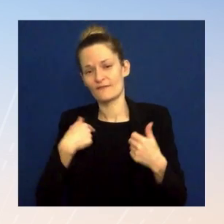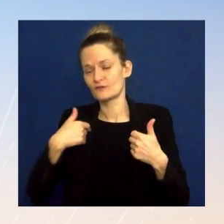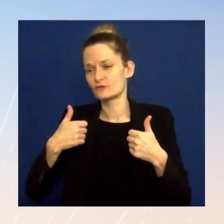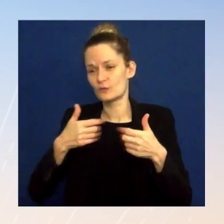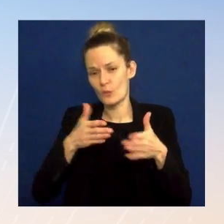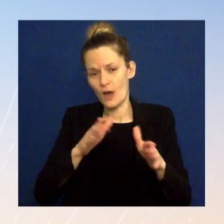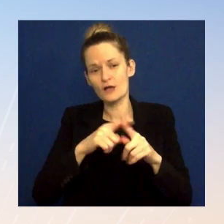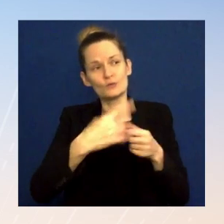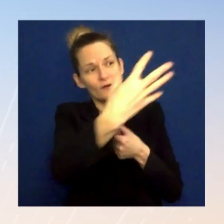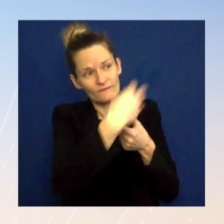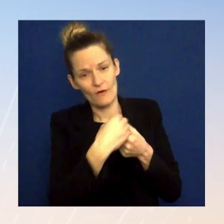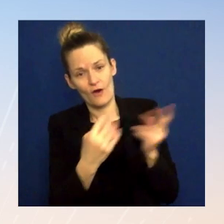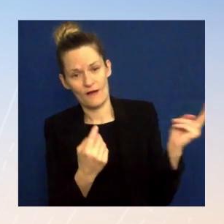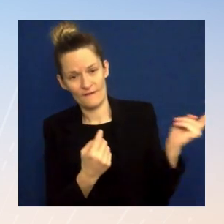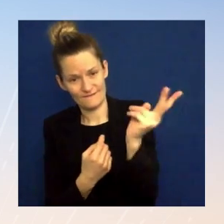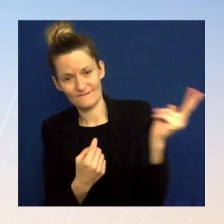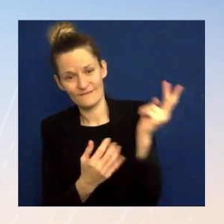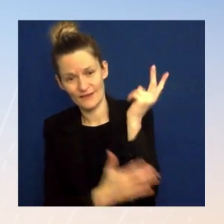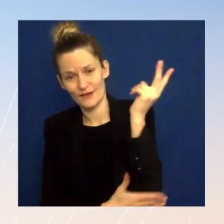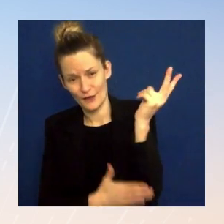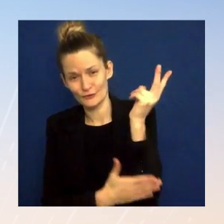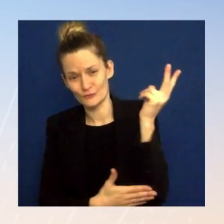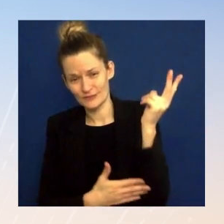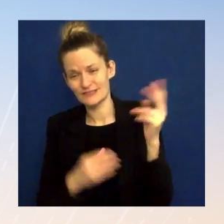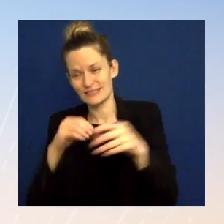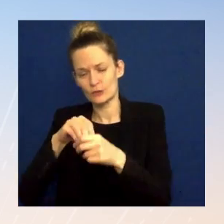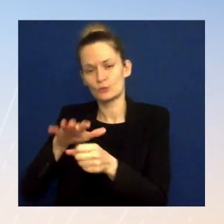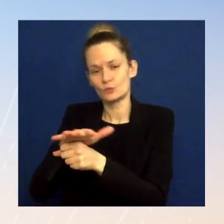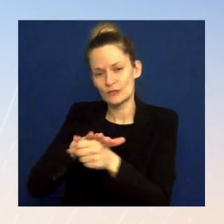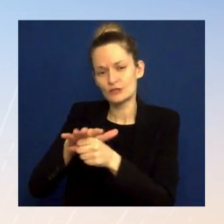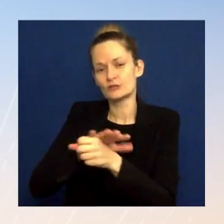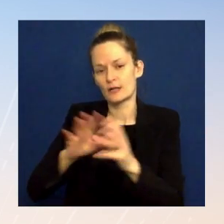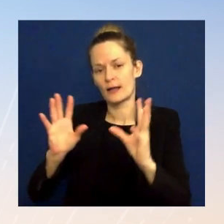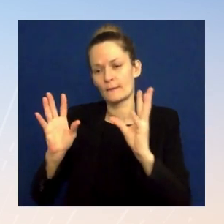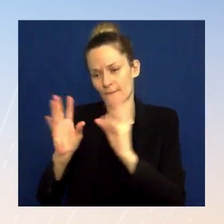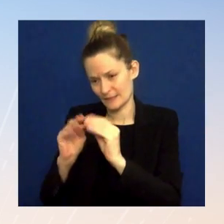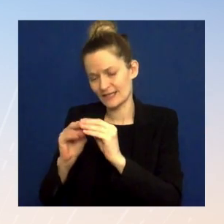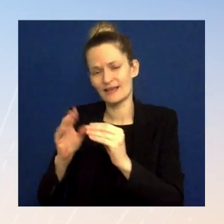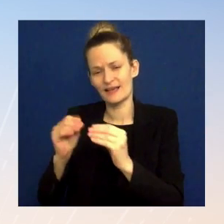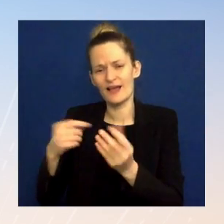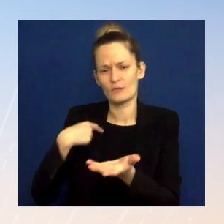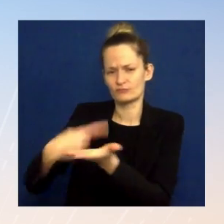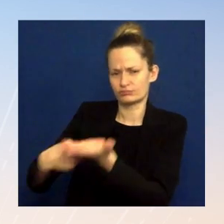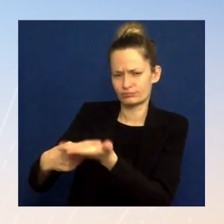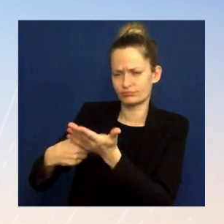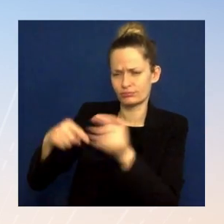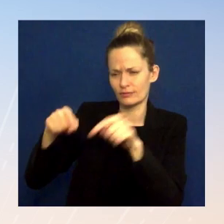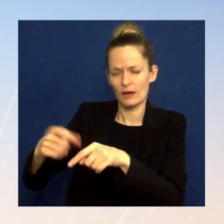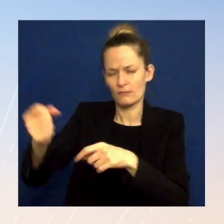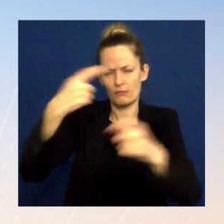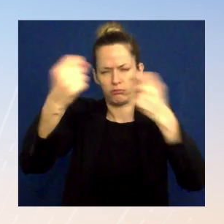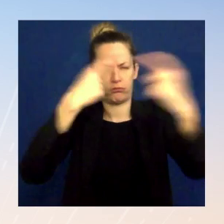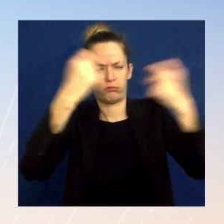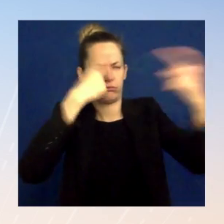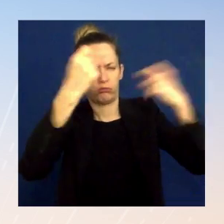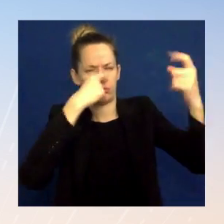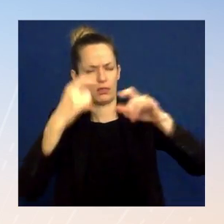where they have empowered representatives and so do we. Yeah. The Press: Thank you, Jake. Just to follow up on your comments on Haiti: